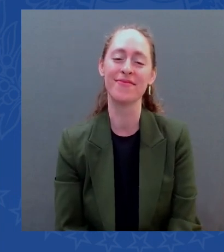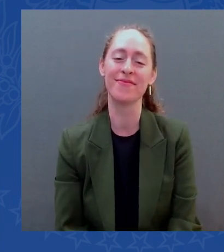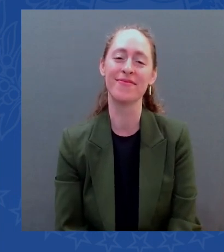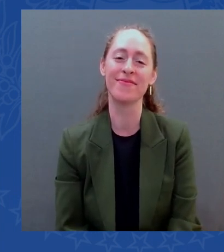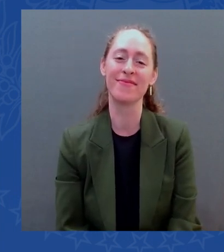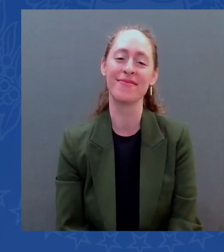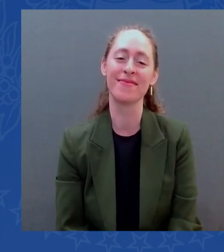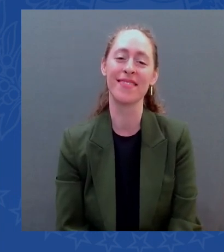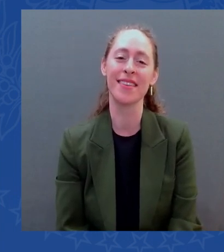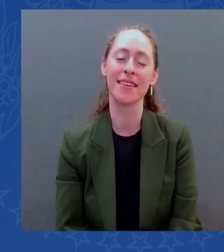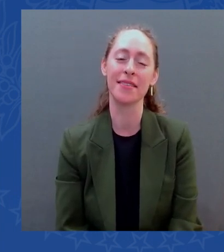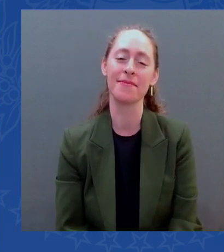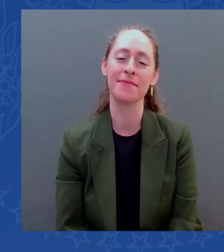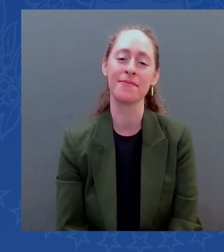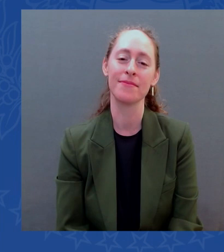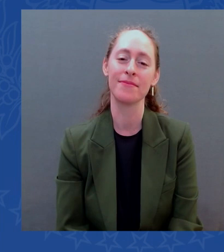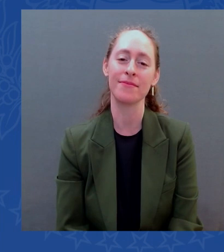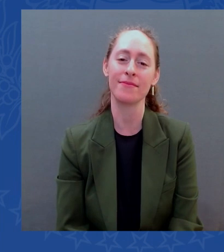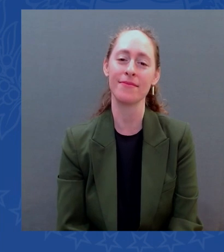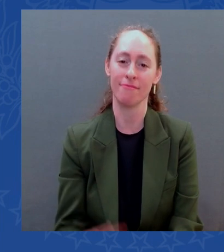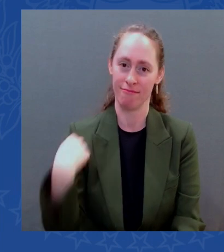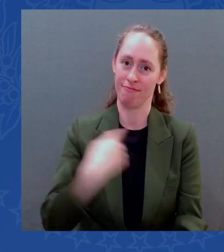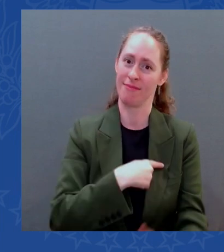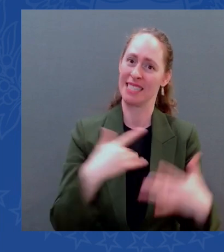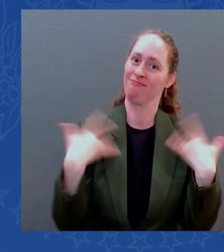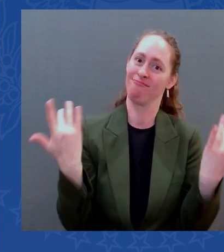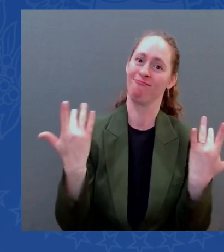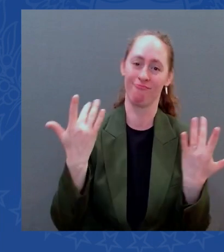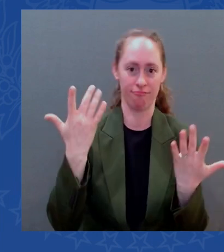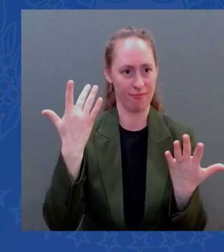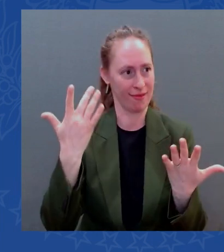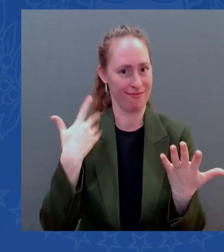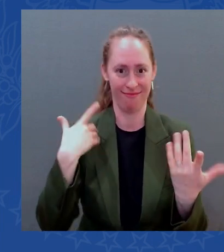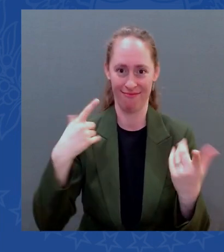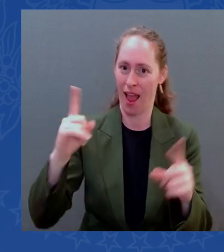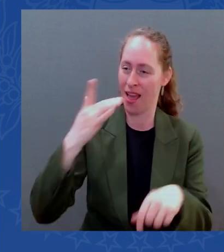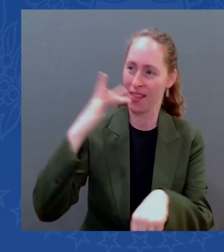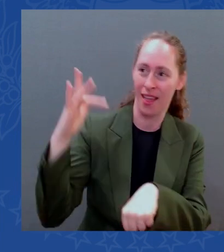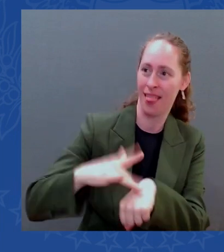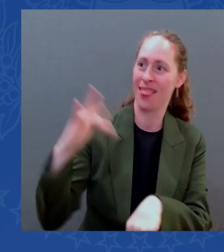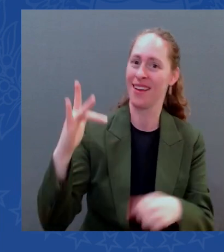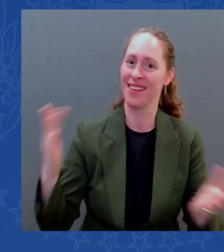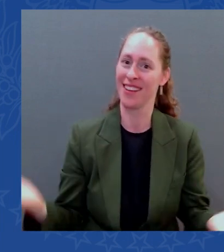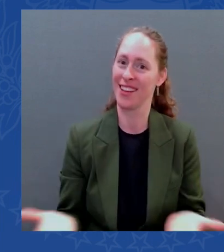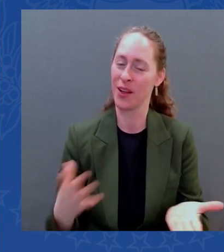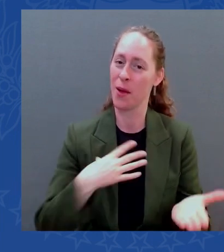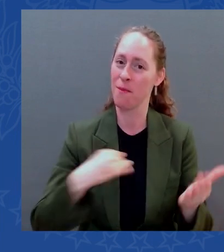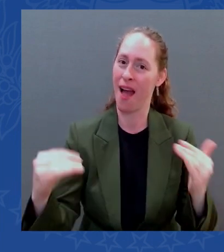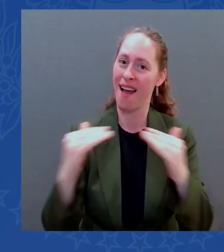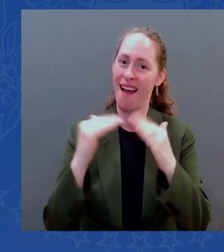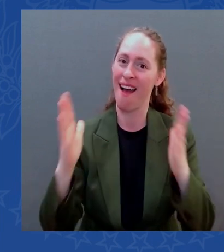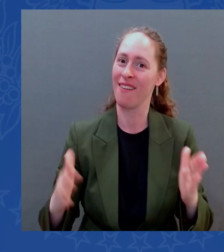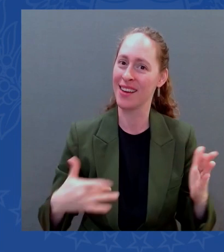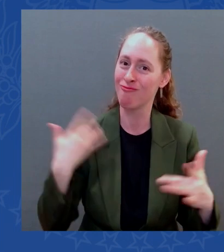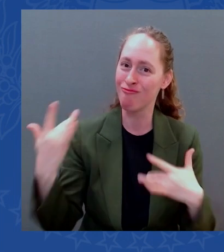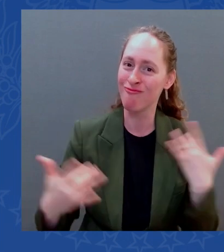appearance here on Pennsylvania Avenue after missing out in previous years due to a bunch of different circumstances.